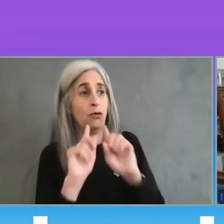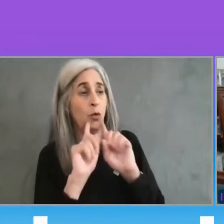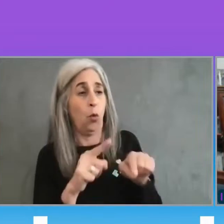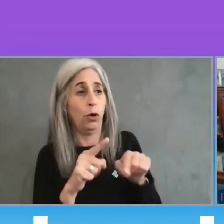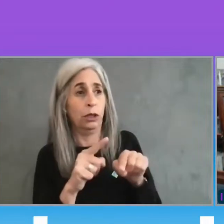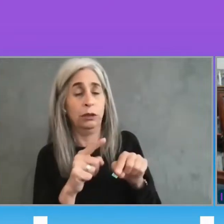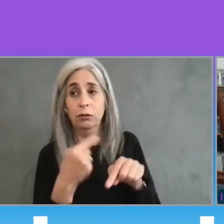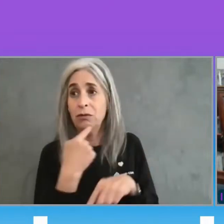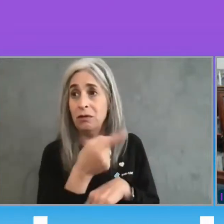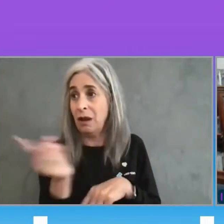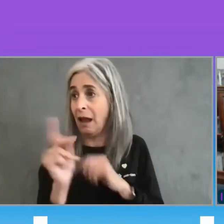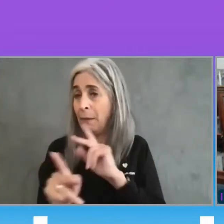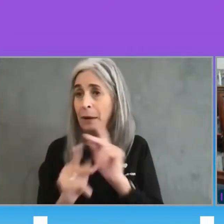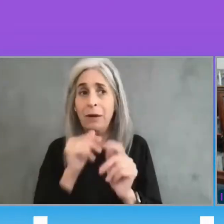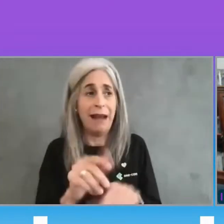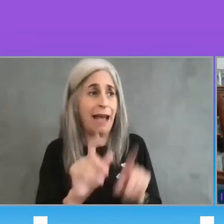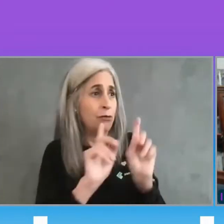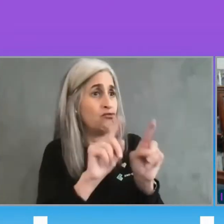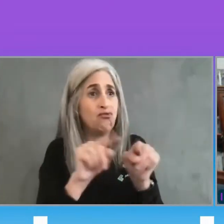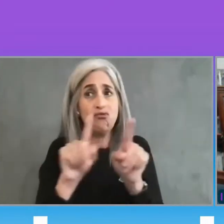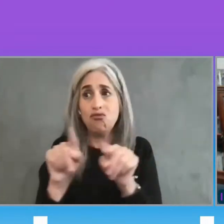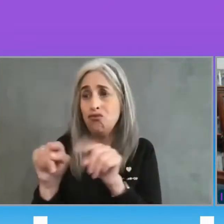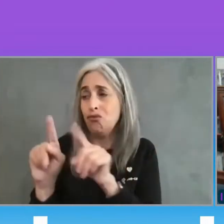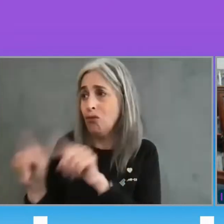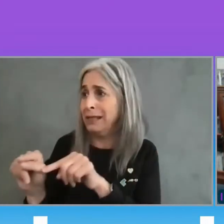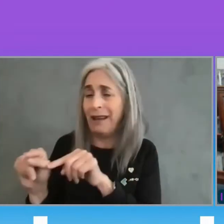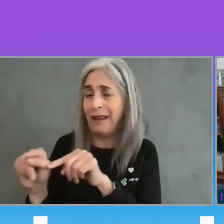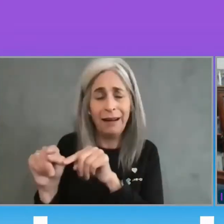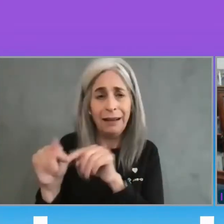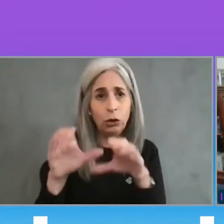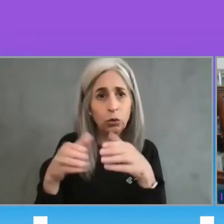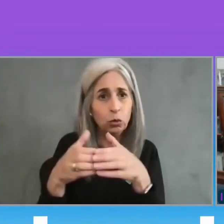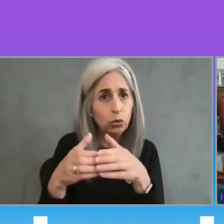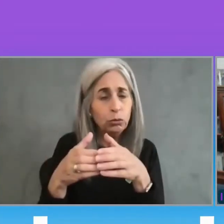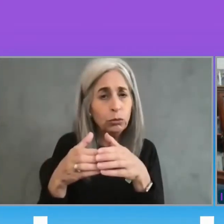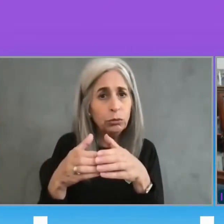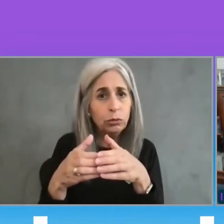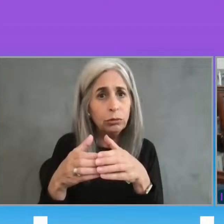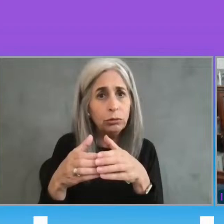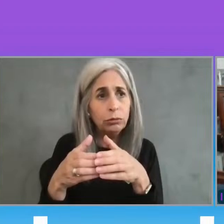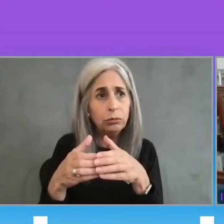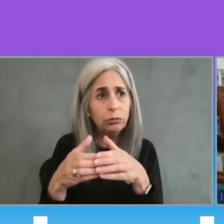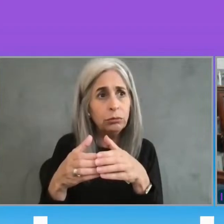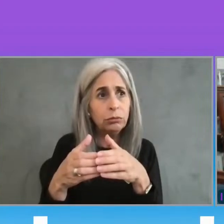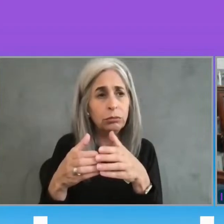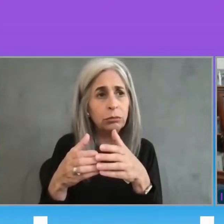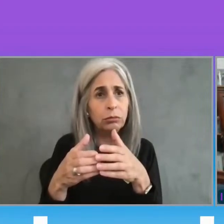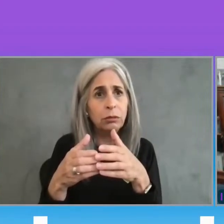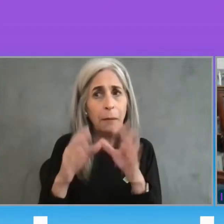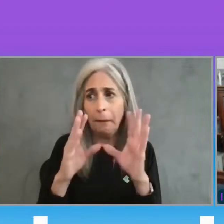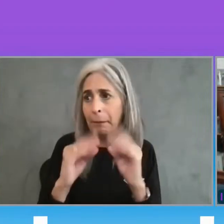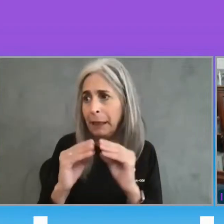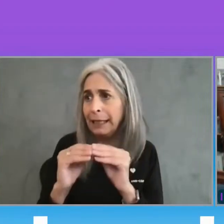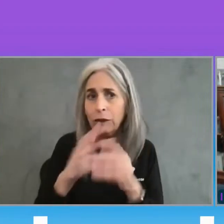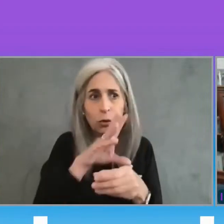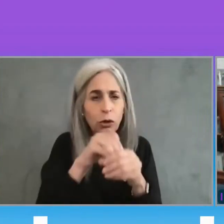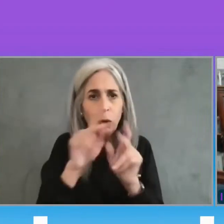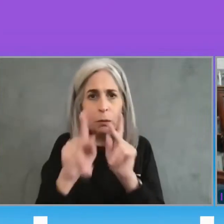to tell people not to attend